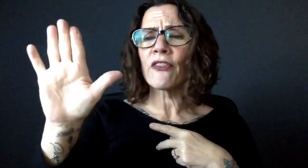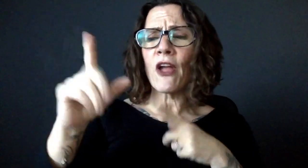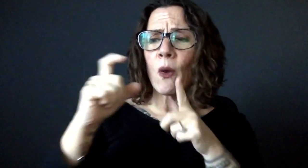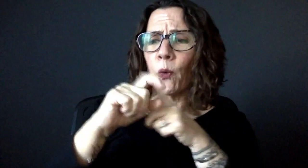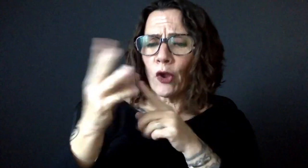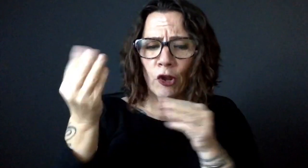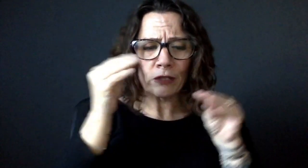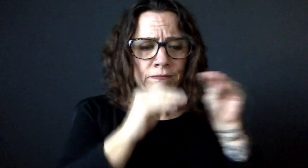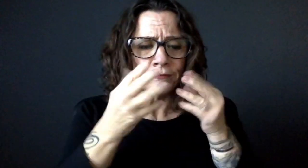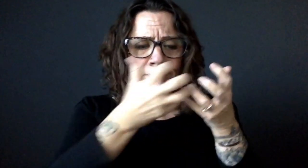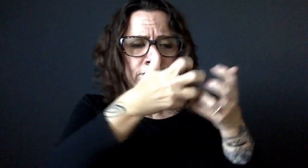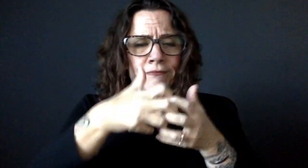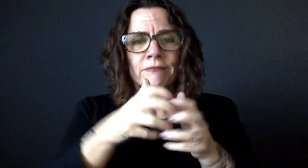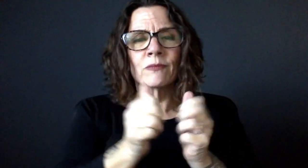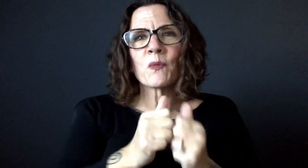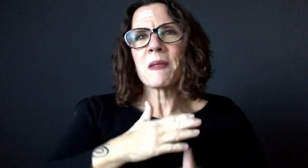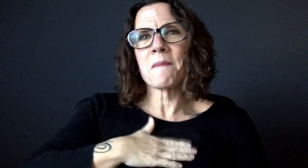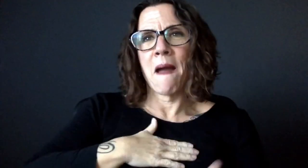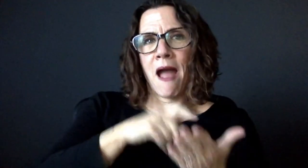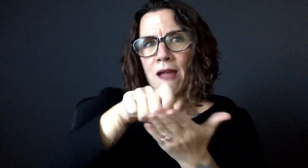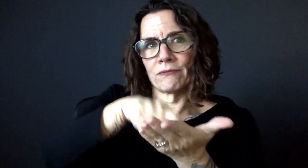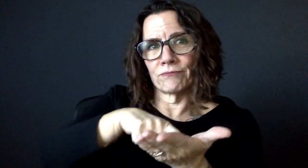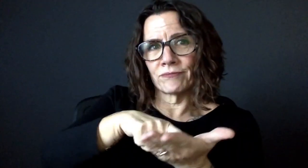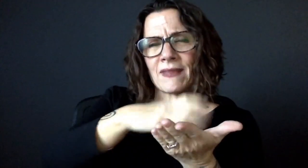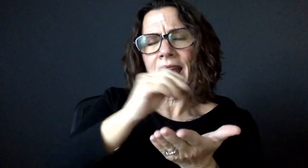for their words intertwined with mine,